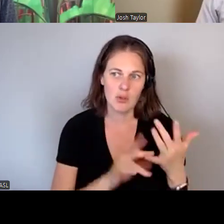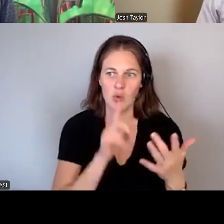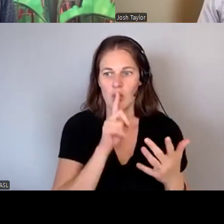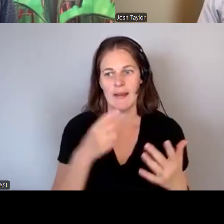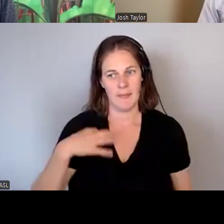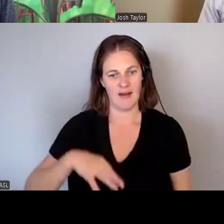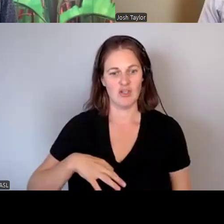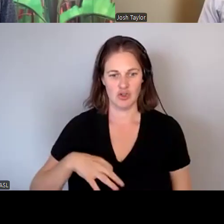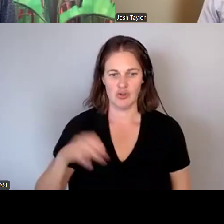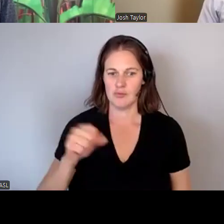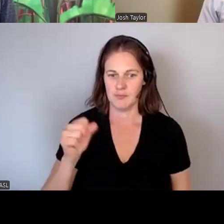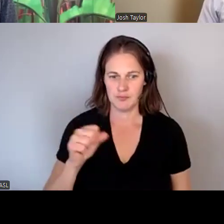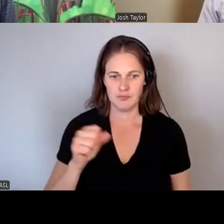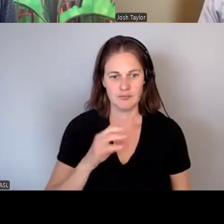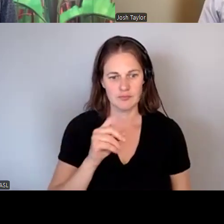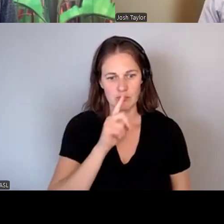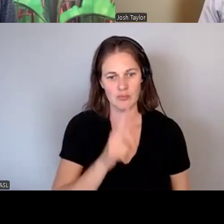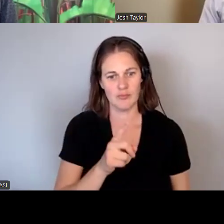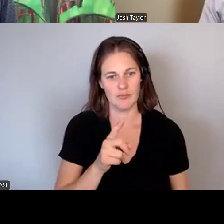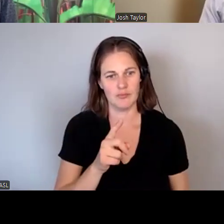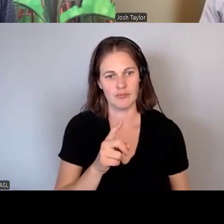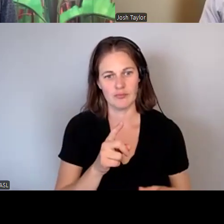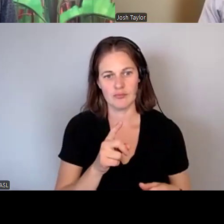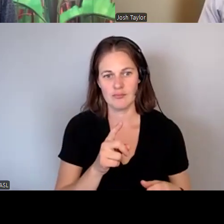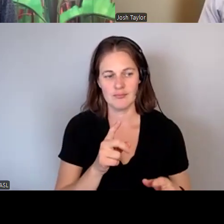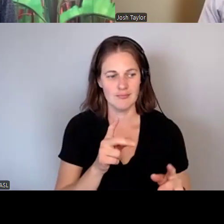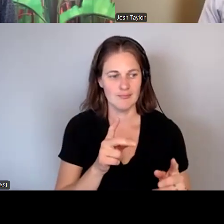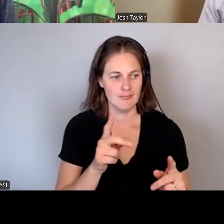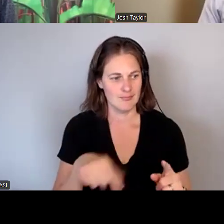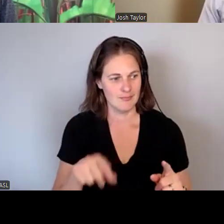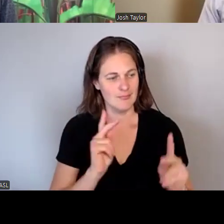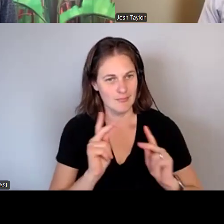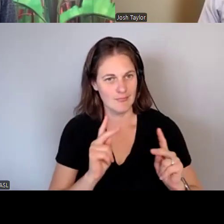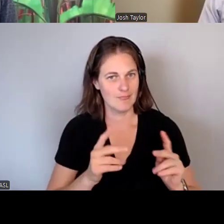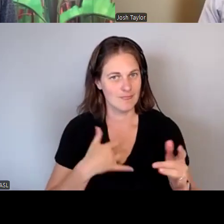and you'll have those providers be very excited for the enthusiasm and knowing that they have